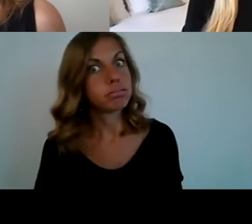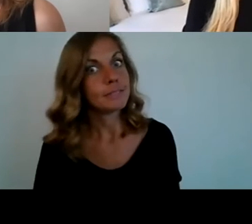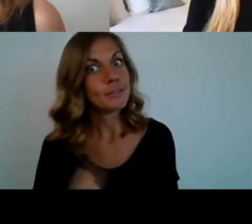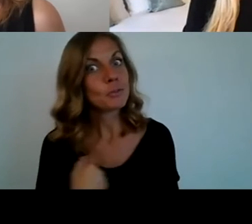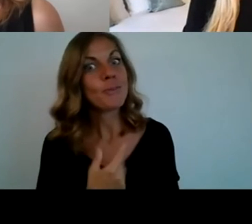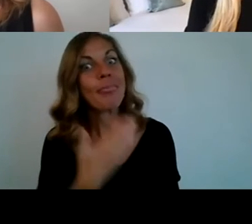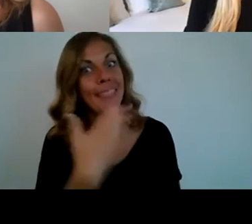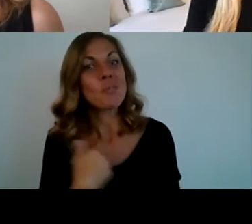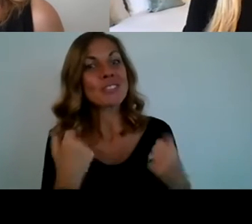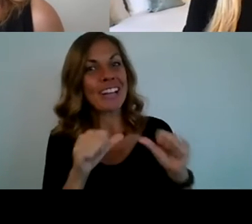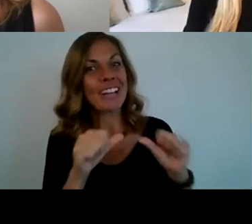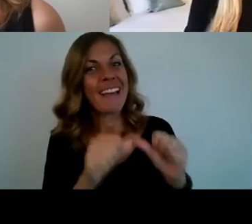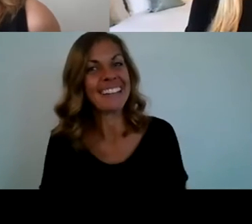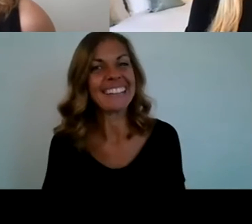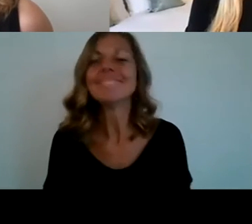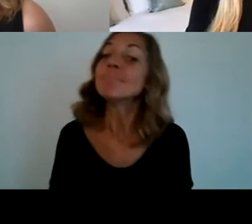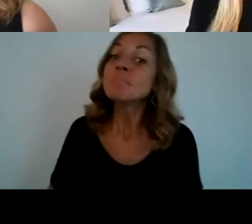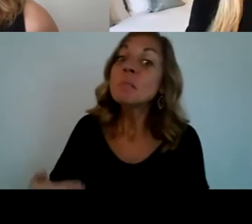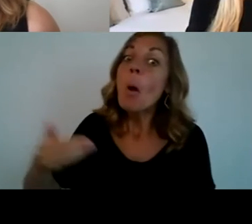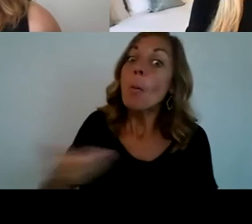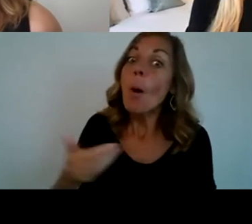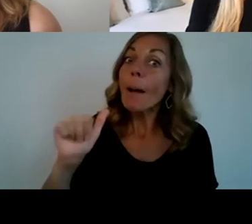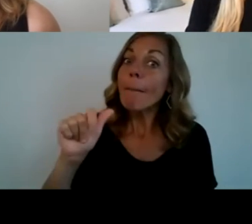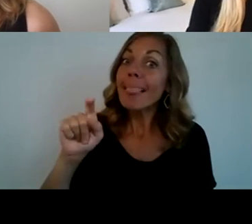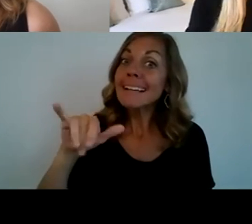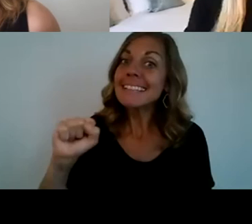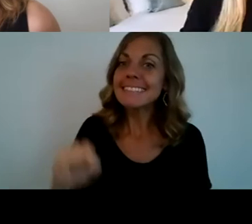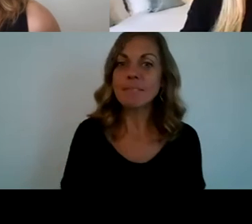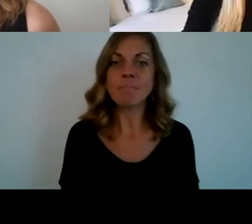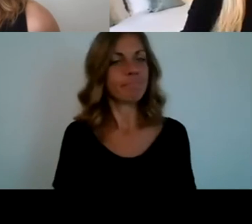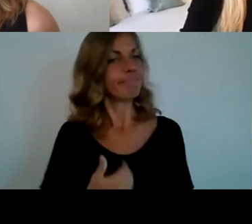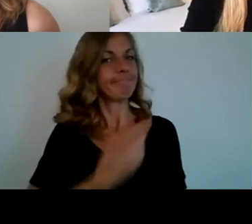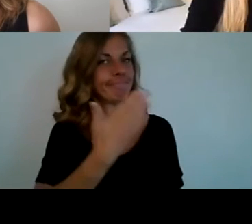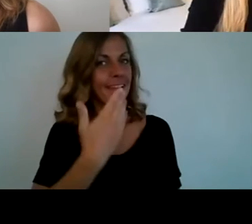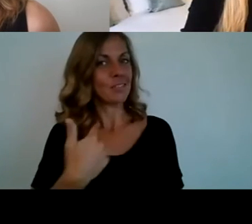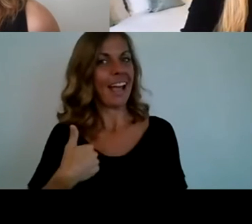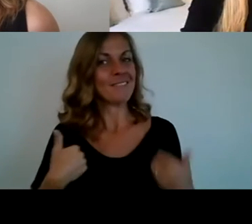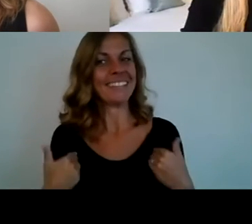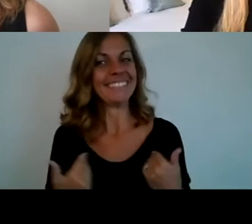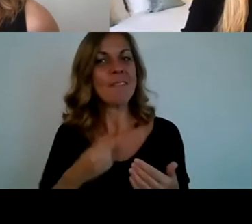Thank you for having me. Good to see you. It's been a while.